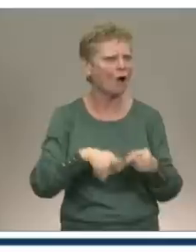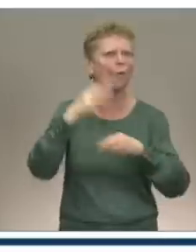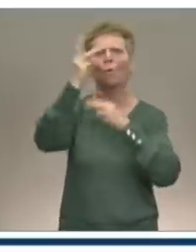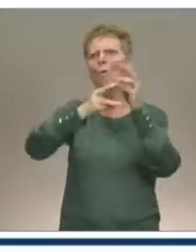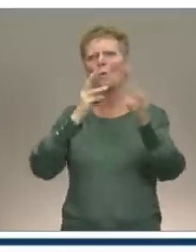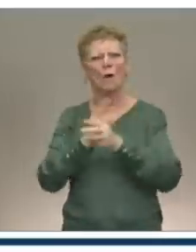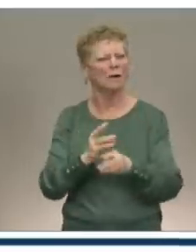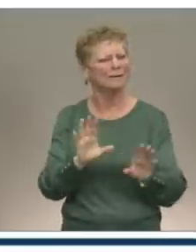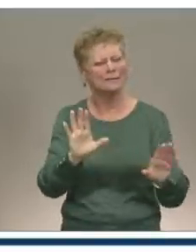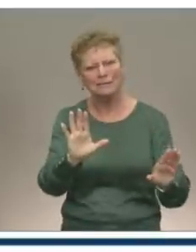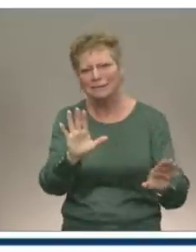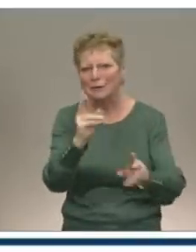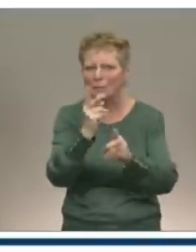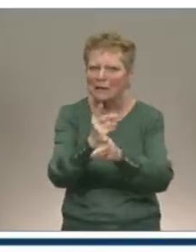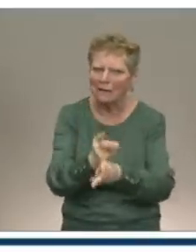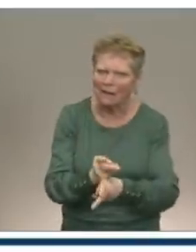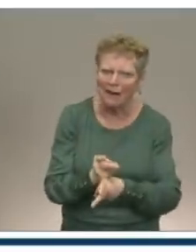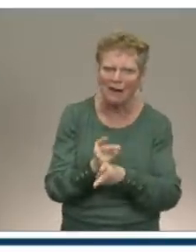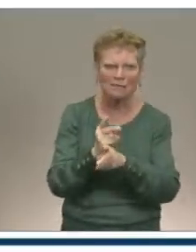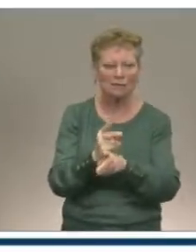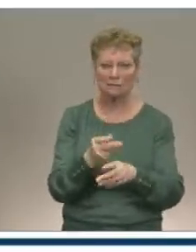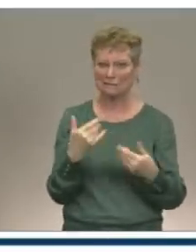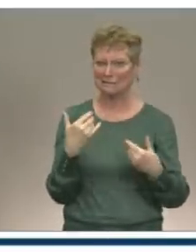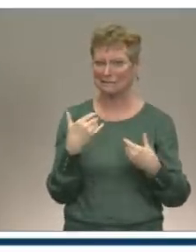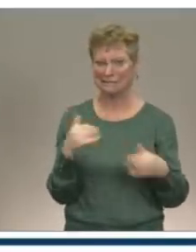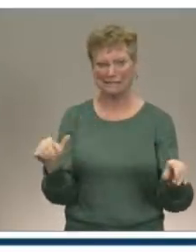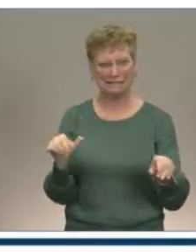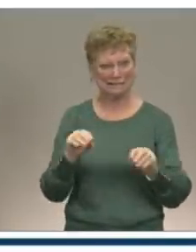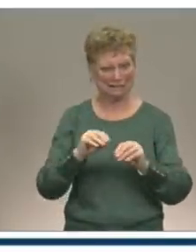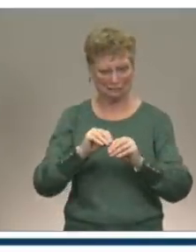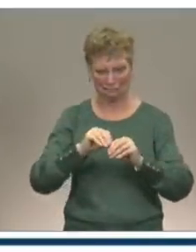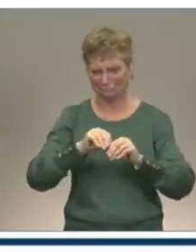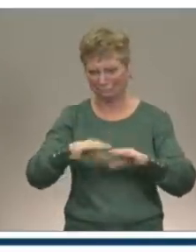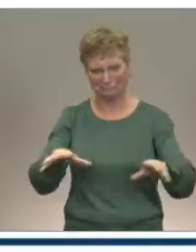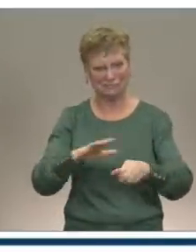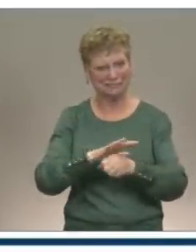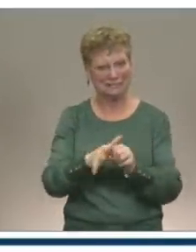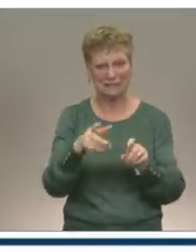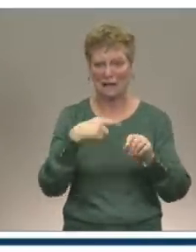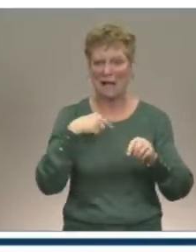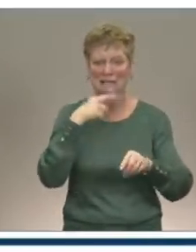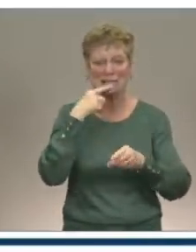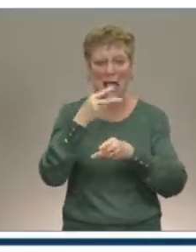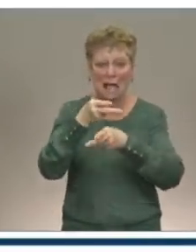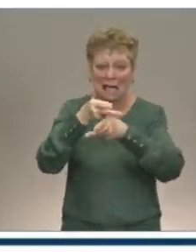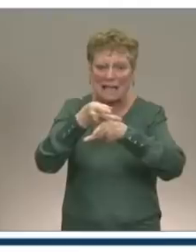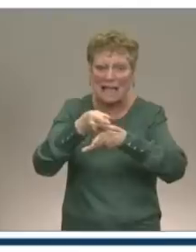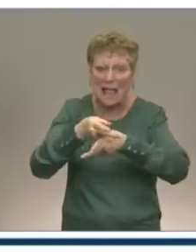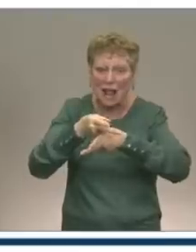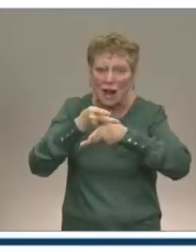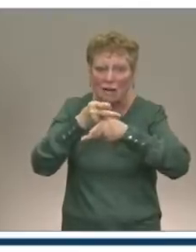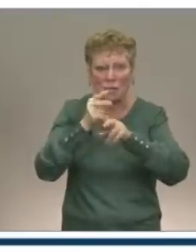be careful and cautious is still our watchword and to me part of that is even within the province how